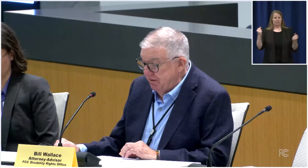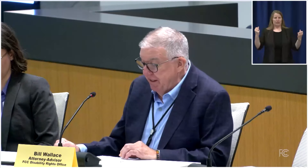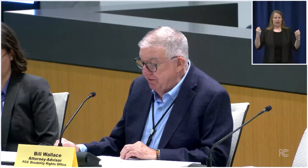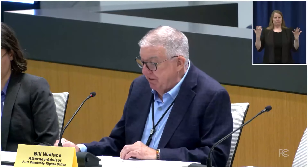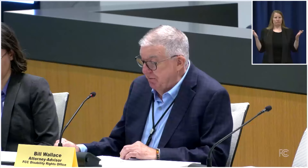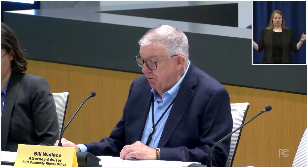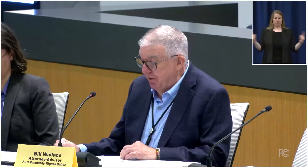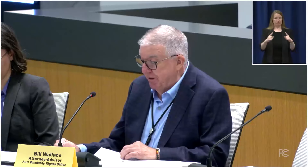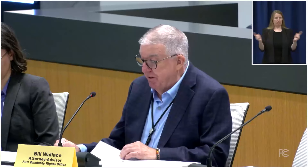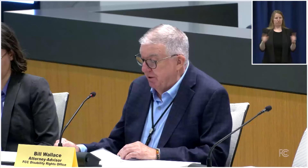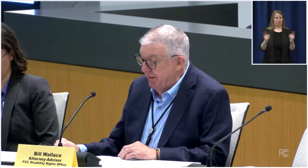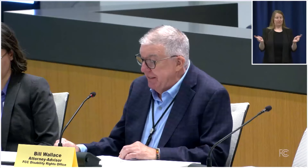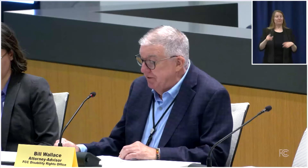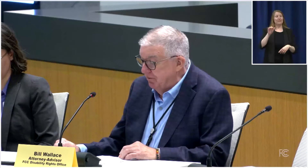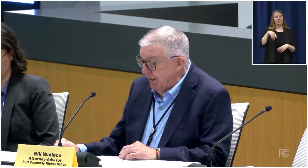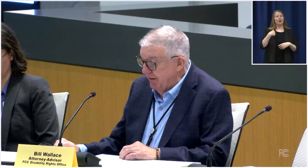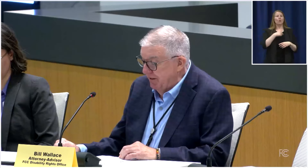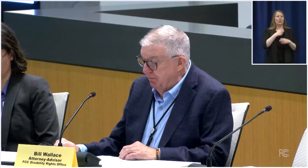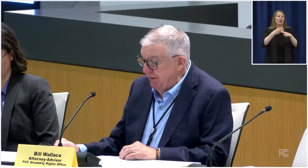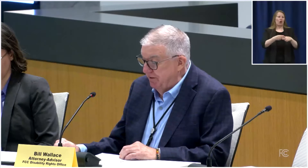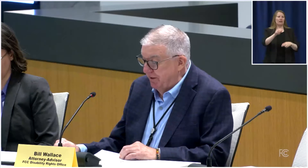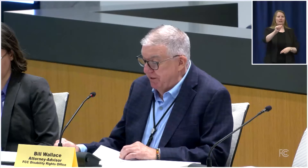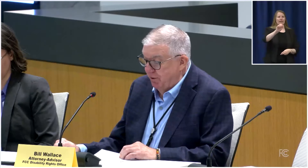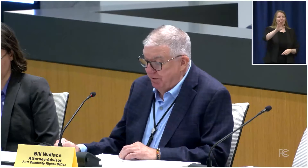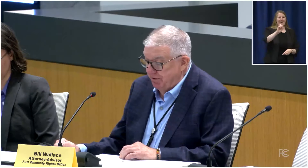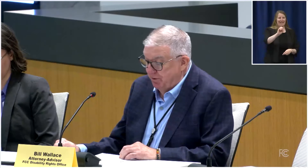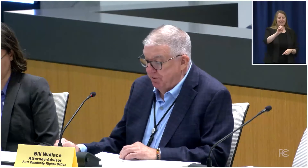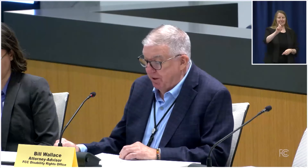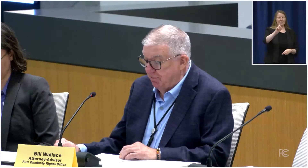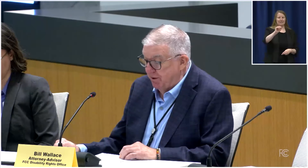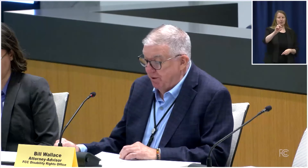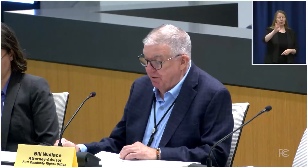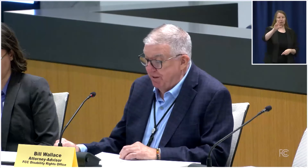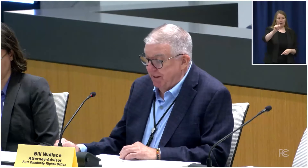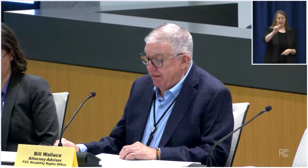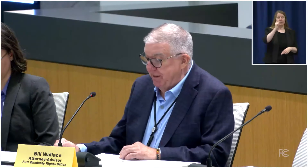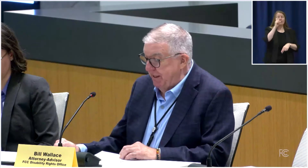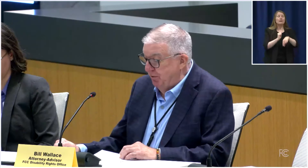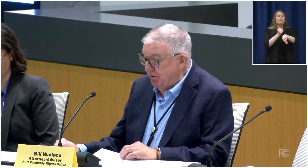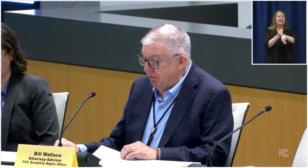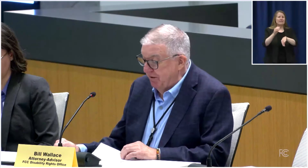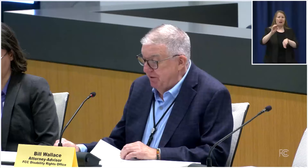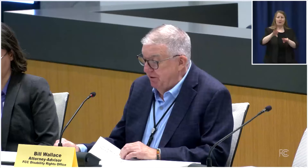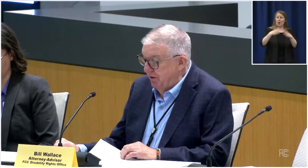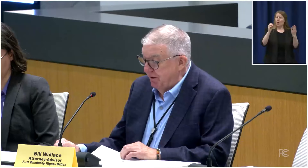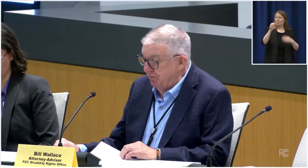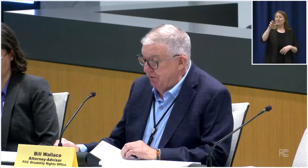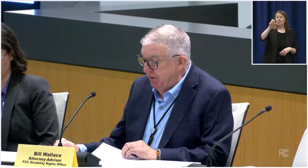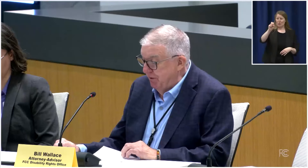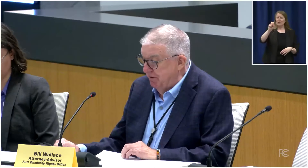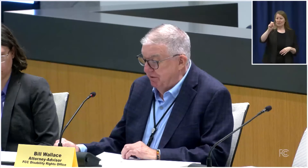ENGAGE IN DIRECT INTERACTIVE VIDEO CALLS WITH A CONSUMER SPECIALIST AT THE FCC THAT CAN PROVIDE ASSISTANCE IN ASL FOR FILING INFORMAL